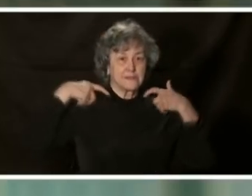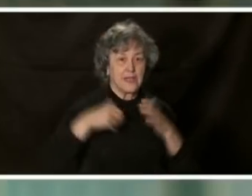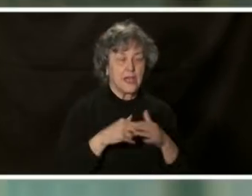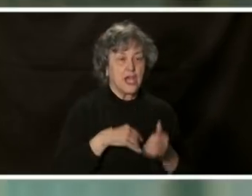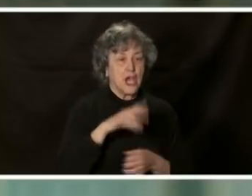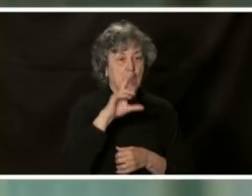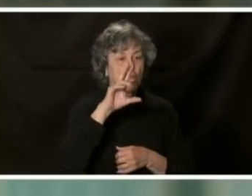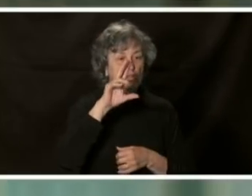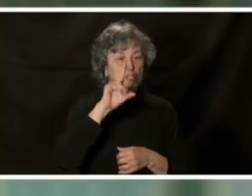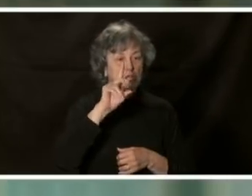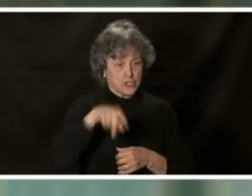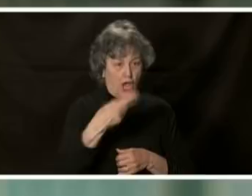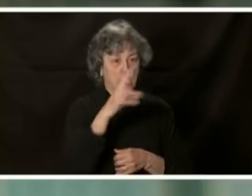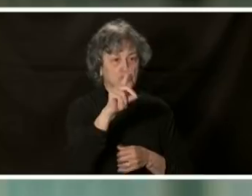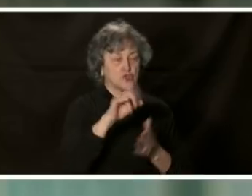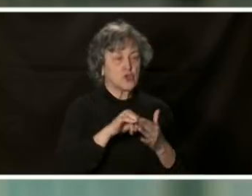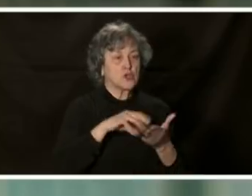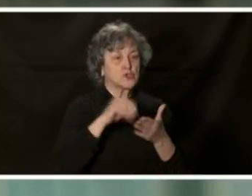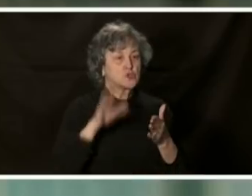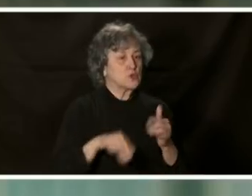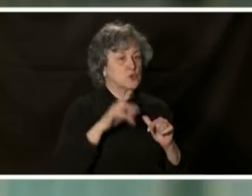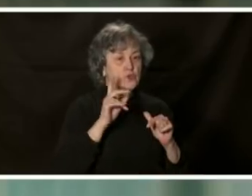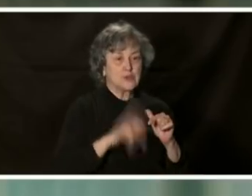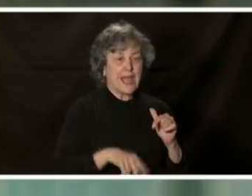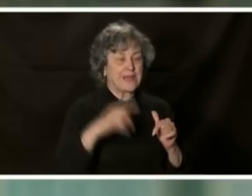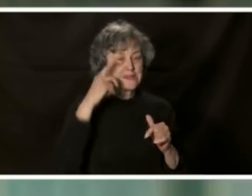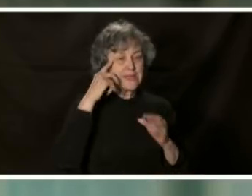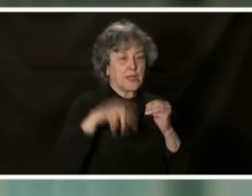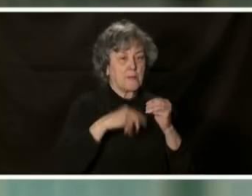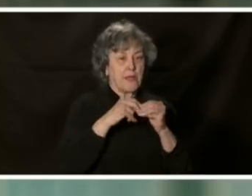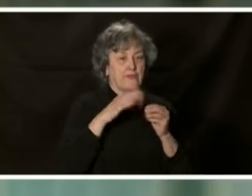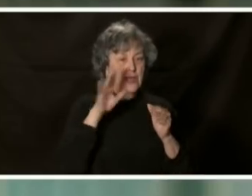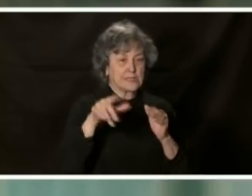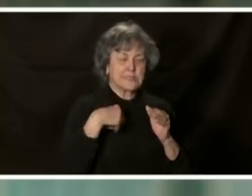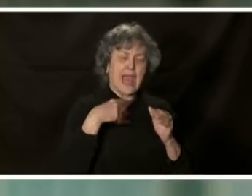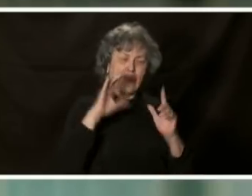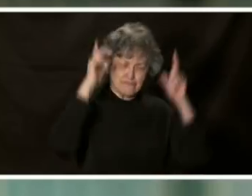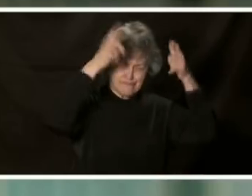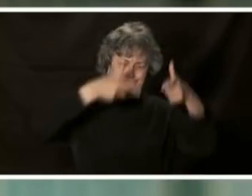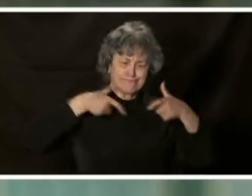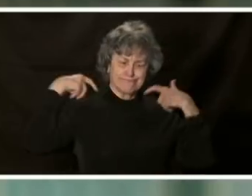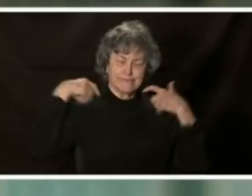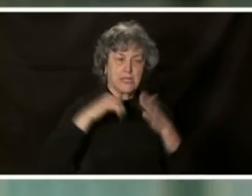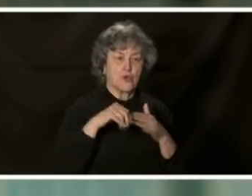TO NOT EXPERIENCE YOUR MENTOR HOODING YOU AS A SYMBOL OF YOU EARNING YOUR DOCTORAL DEGREE.